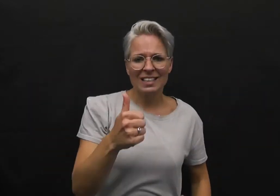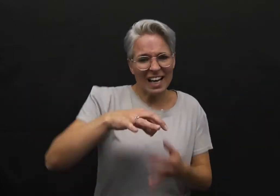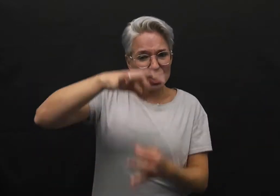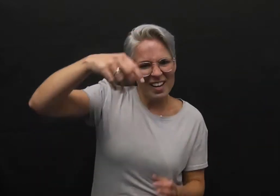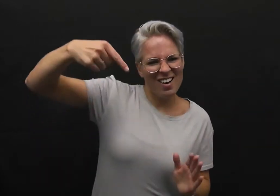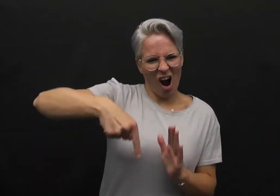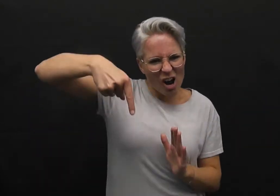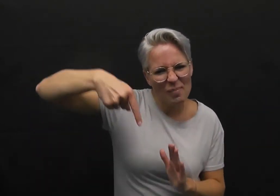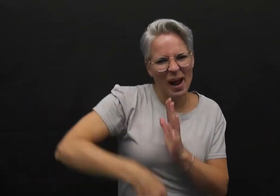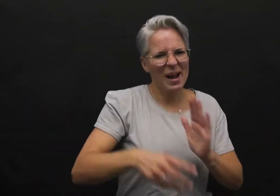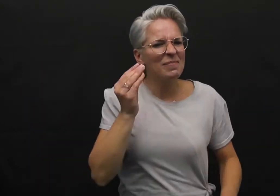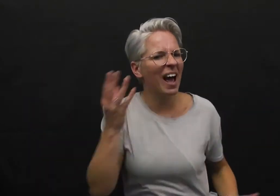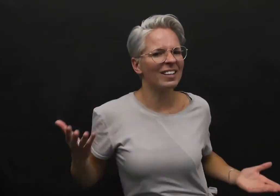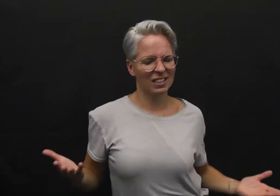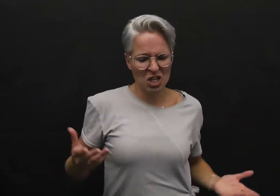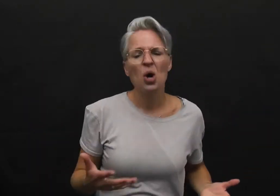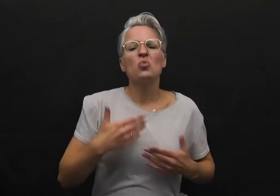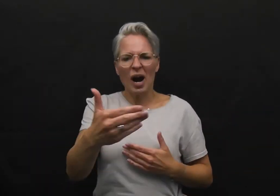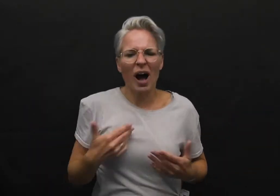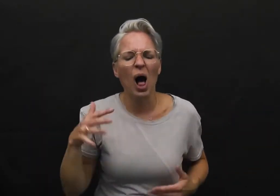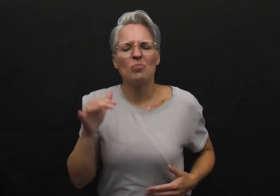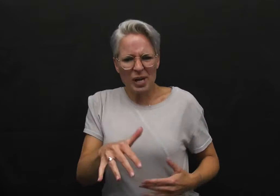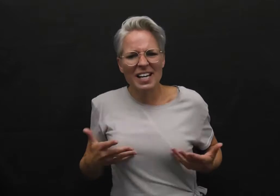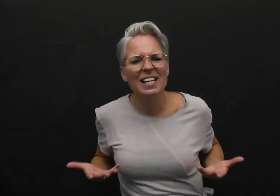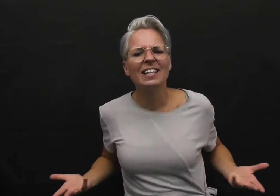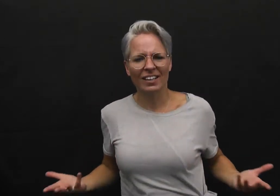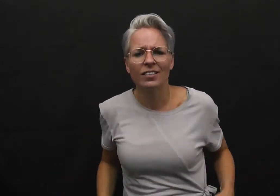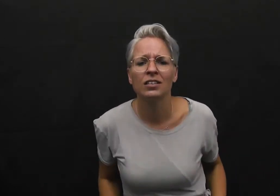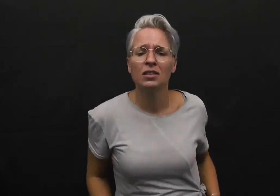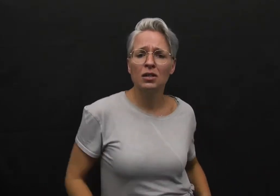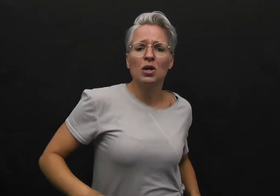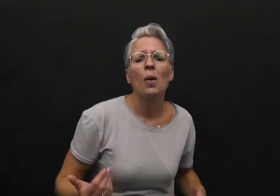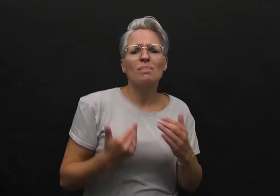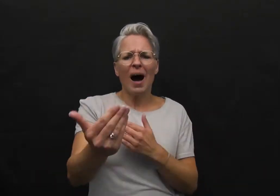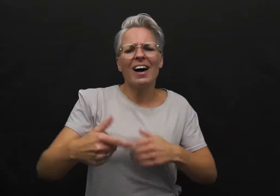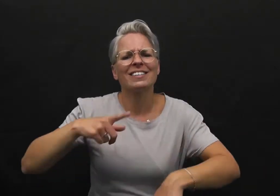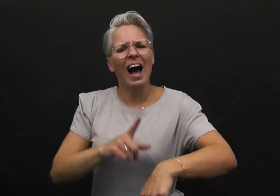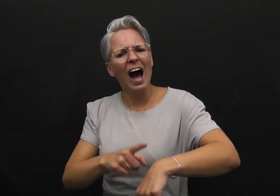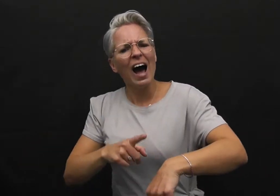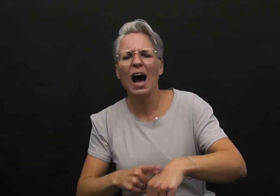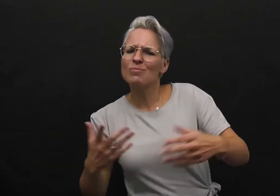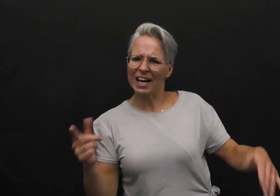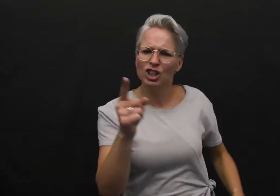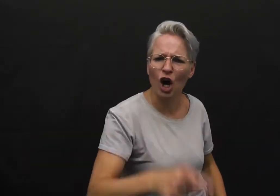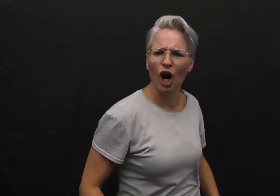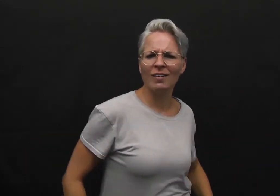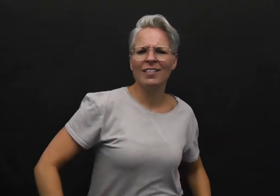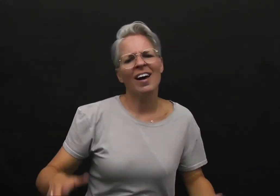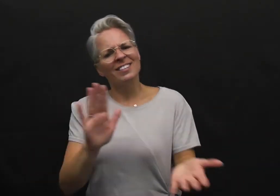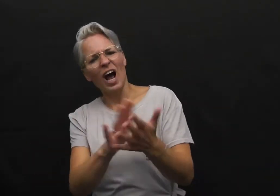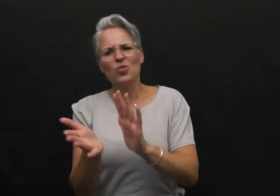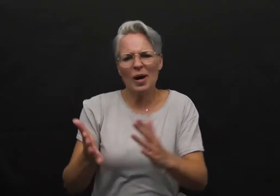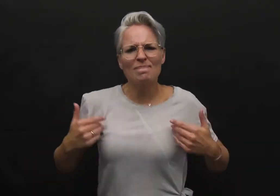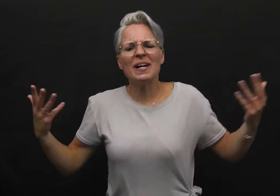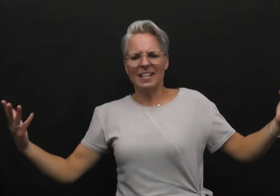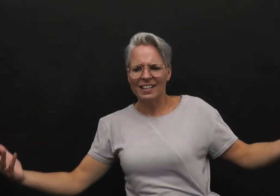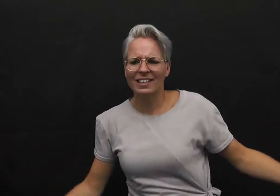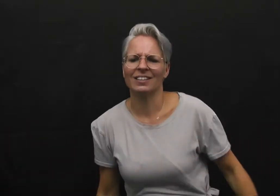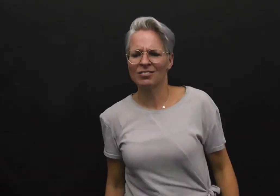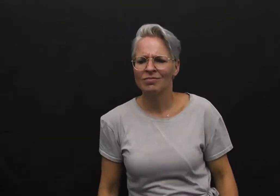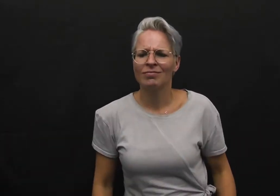Six feet under baby that's where I'll be By the time that you're done with me